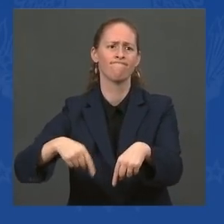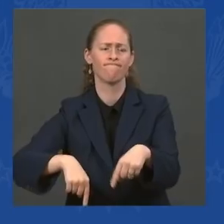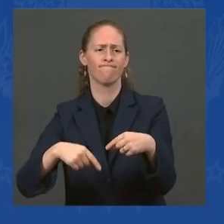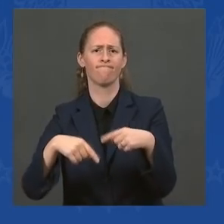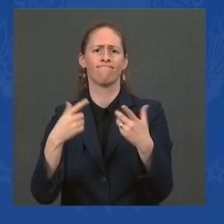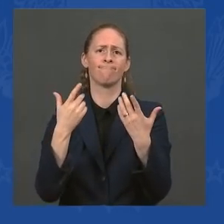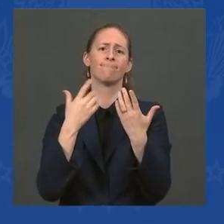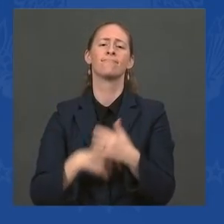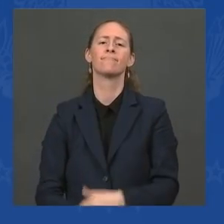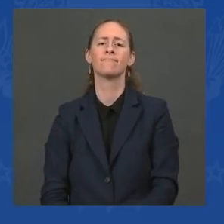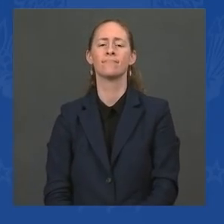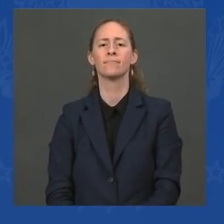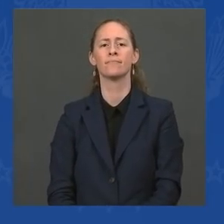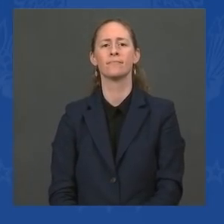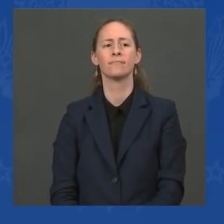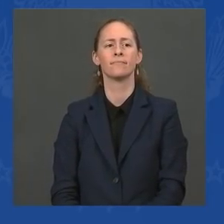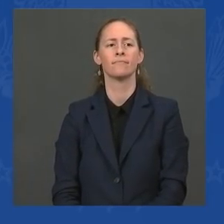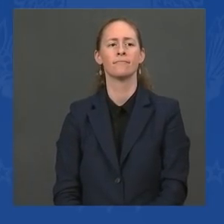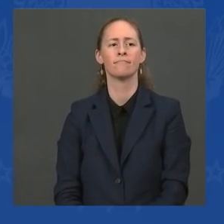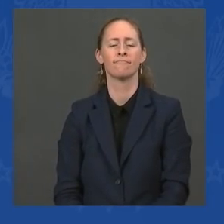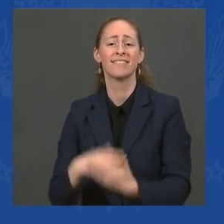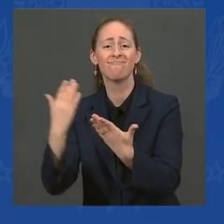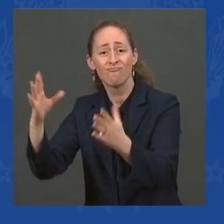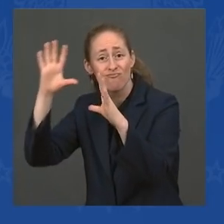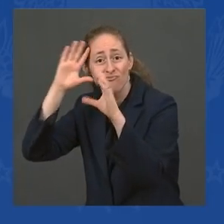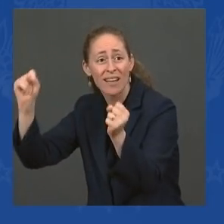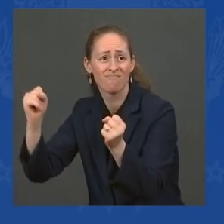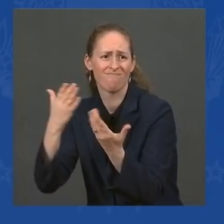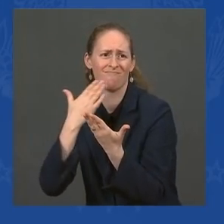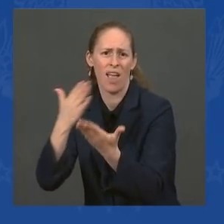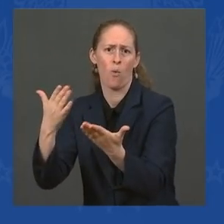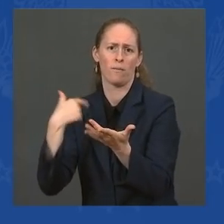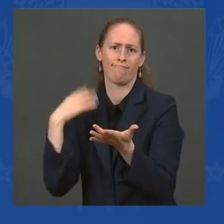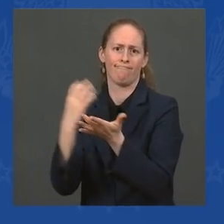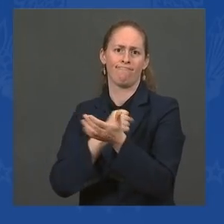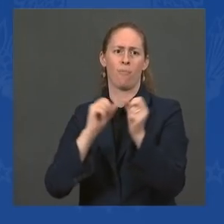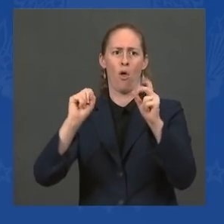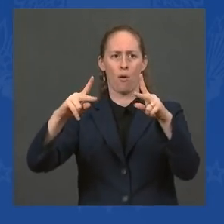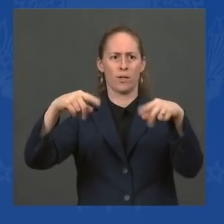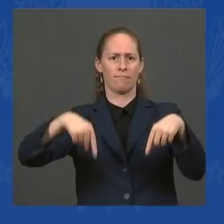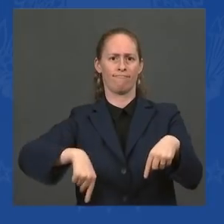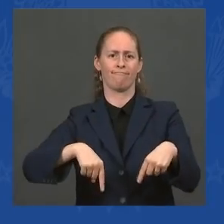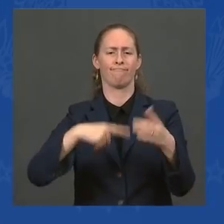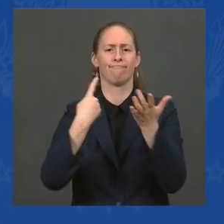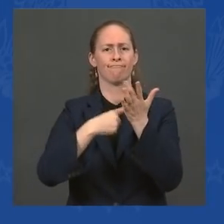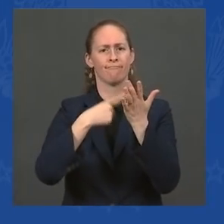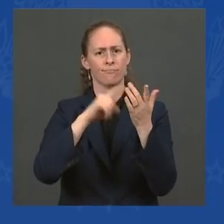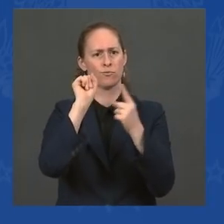Ms. Friedman: Well, Mr. President, thank you very much for the opportunity to address the current situation. We are starting to experience elevated volatility